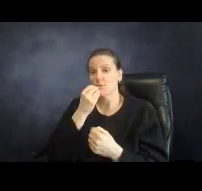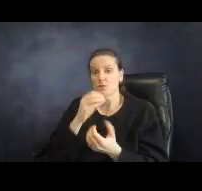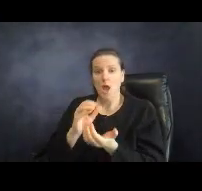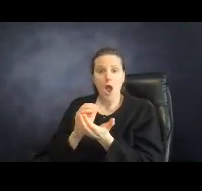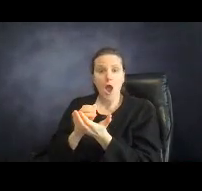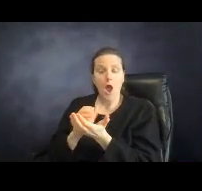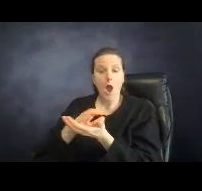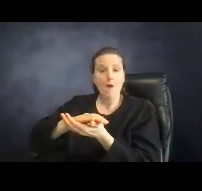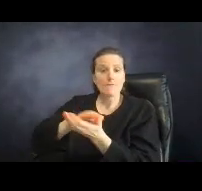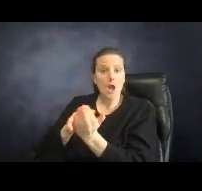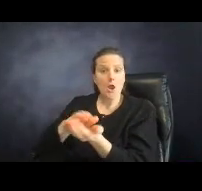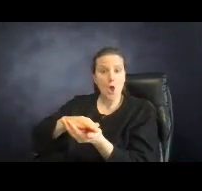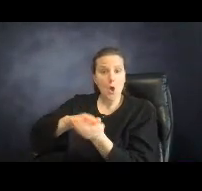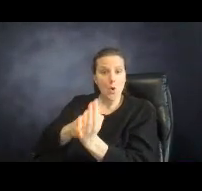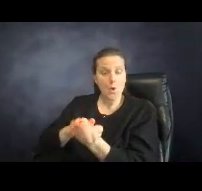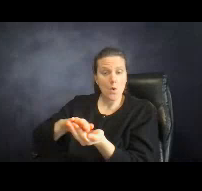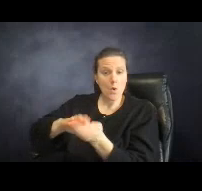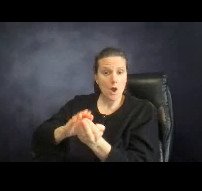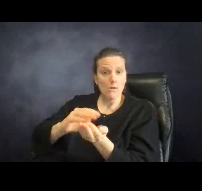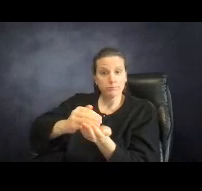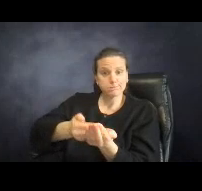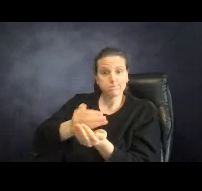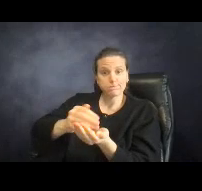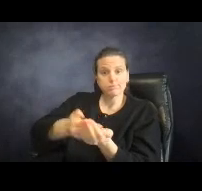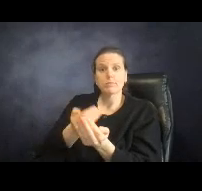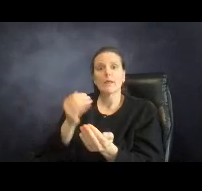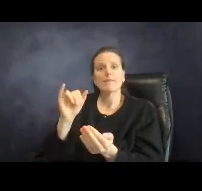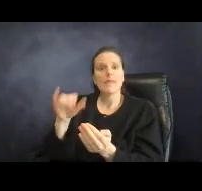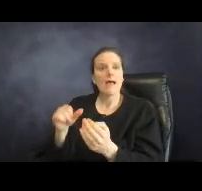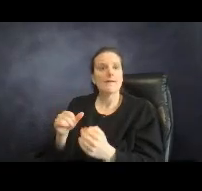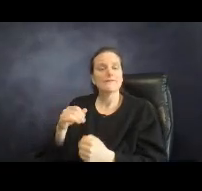and say avocado we know is, has beneficial fats in it.